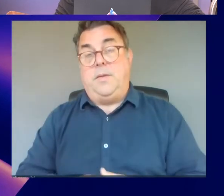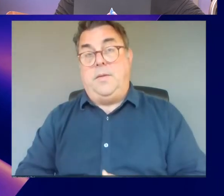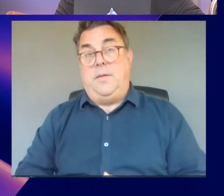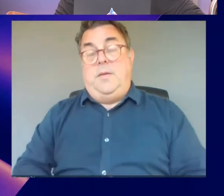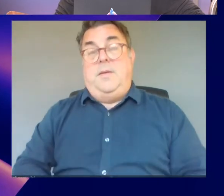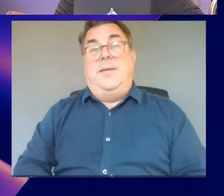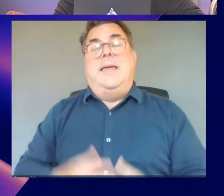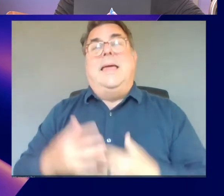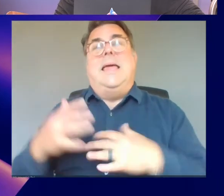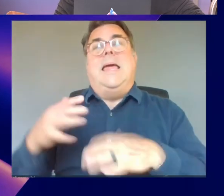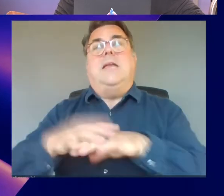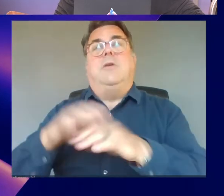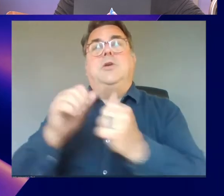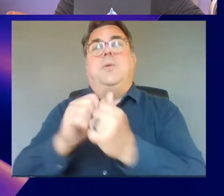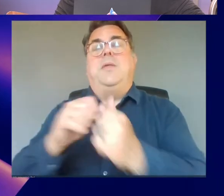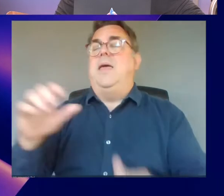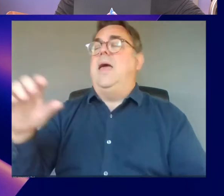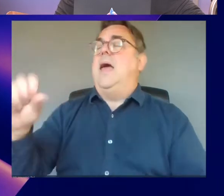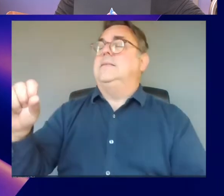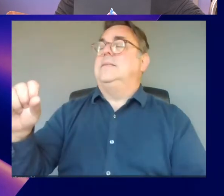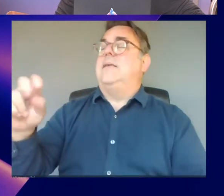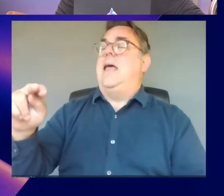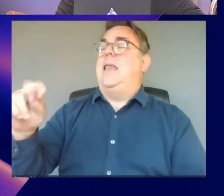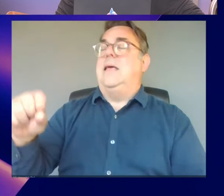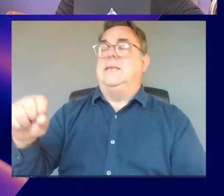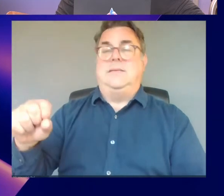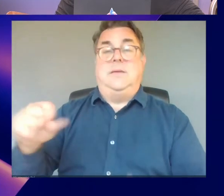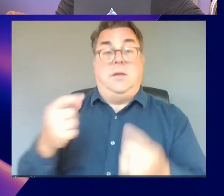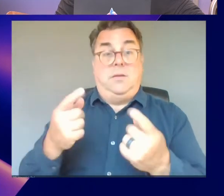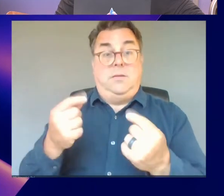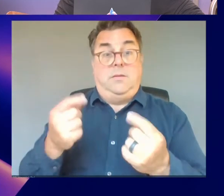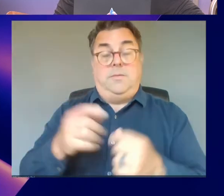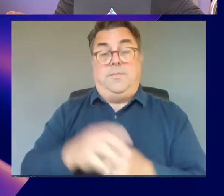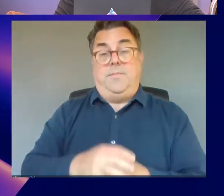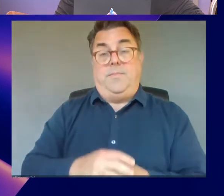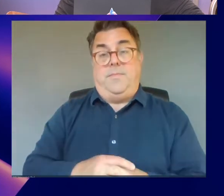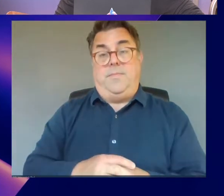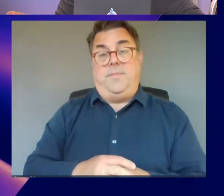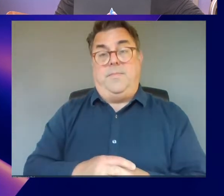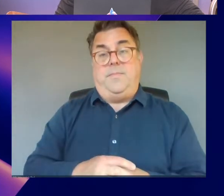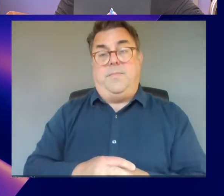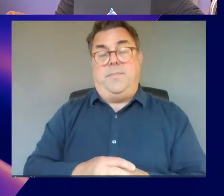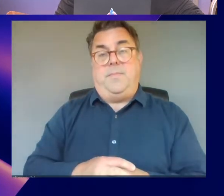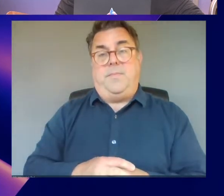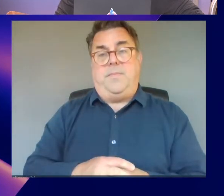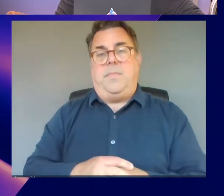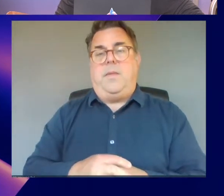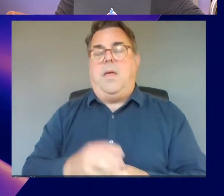[Jillian] Oh, SNS. Oh, that's a big, okay. So, what this does is- [Dani] I love a little Simple Notification Service.